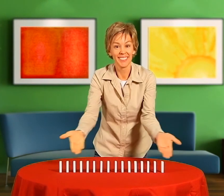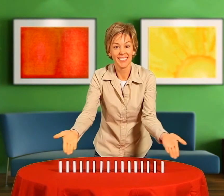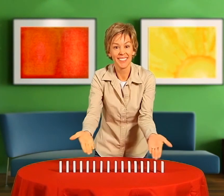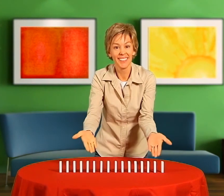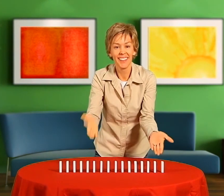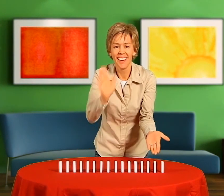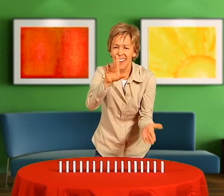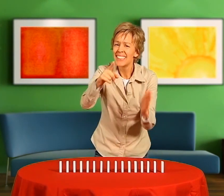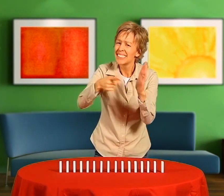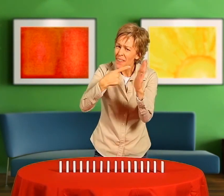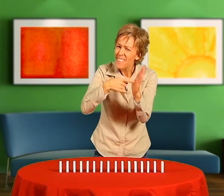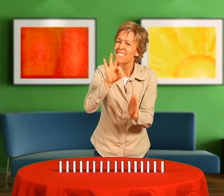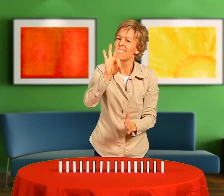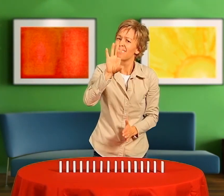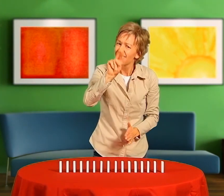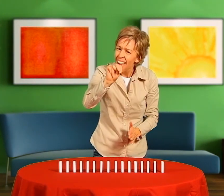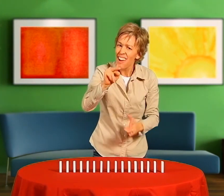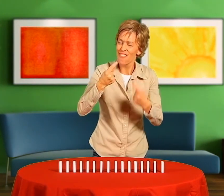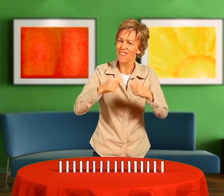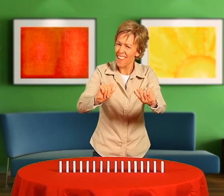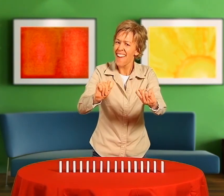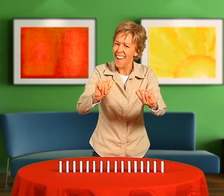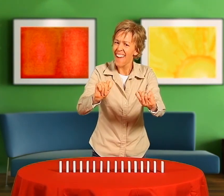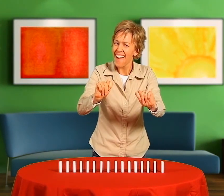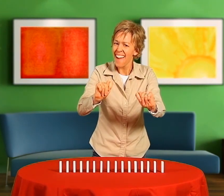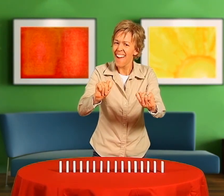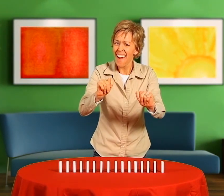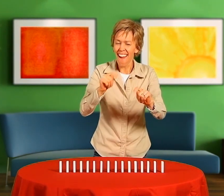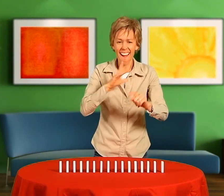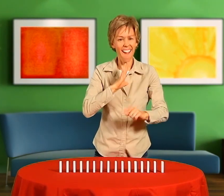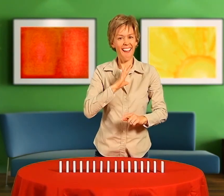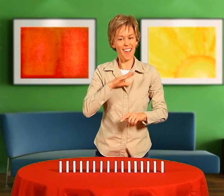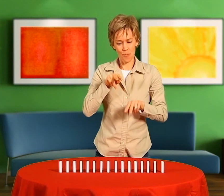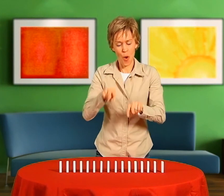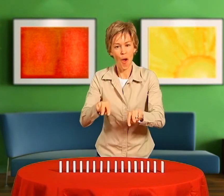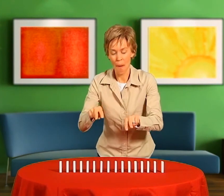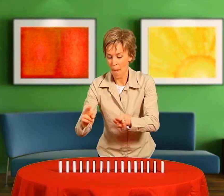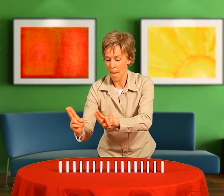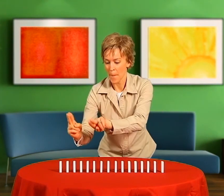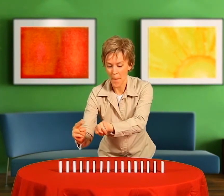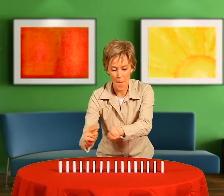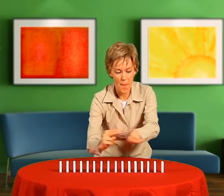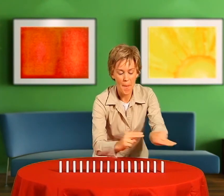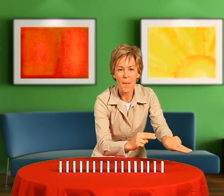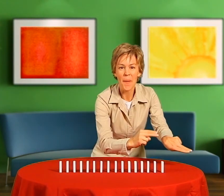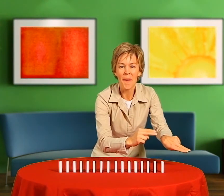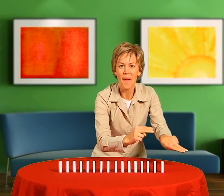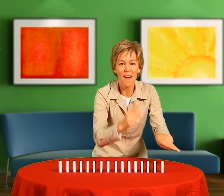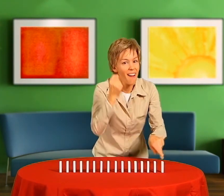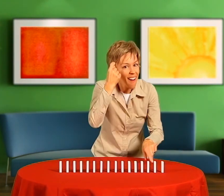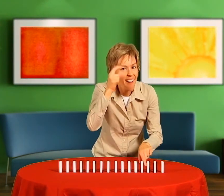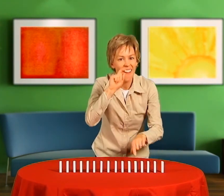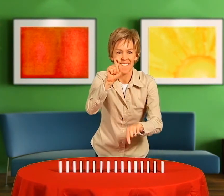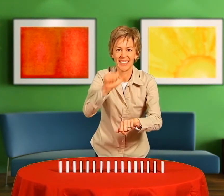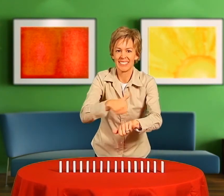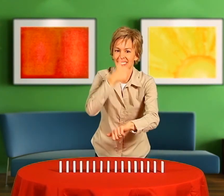THESE ARE DOMINOS. SOMETIMES IT'S FUN TO TRY. THEY ALL FALL DOWN AT THE SAME TIME.